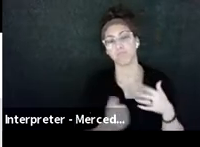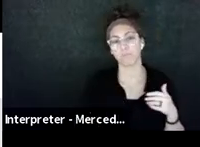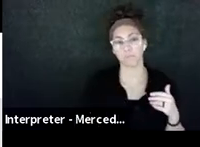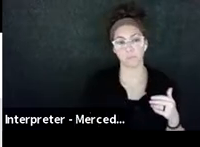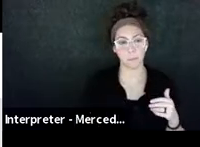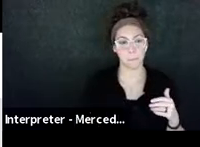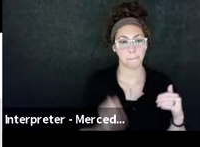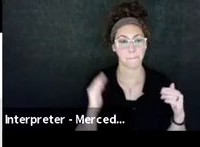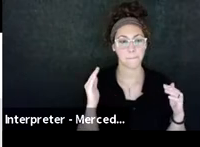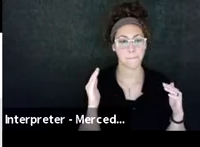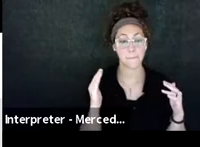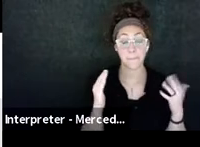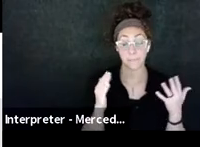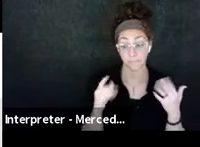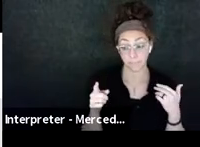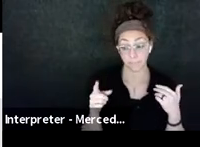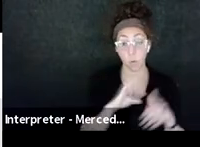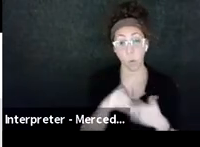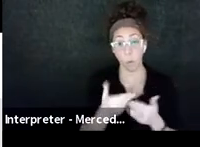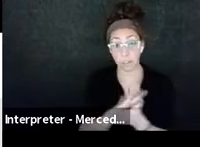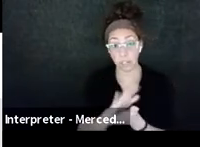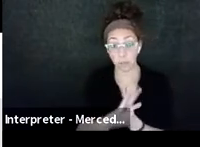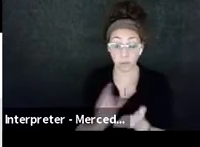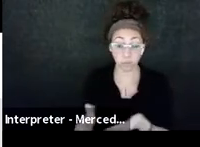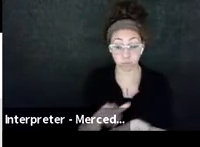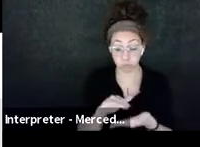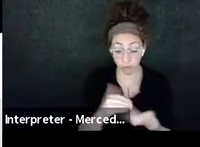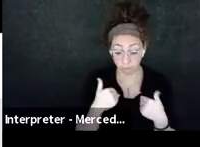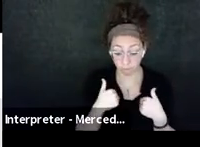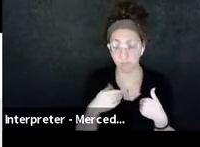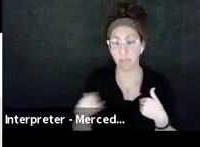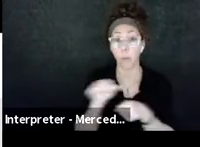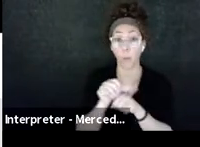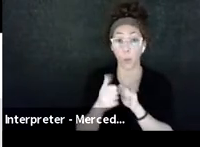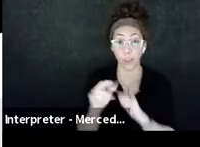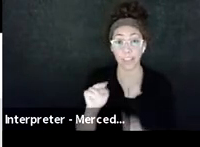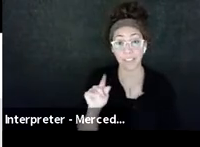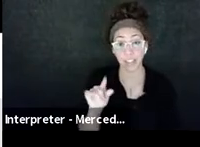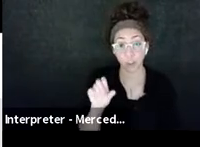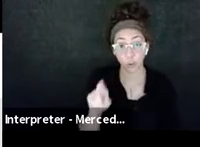maria.rodriguez: Once a client has gathered all the documentation been working with the navigator the navigator submits the housing matching referral.